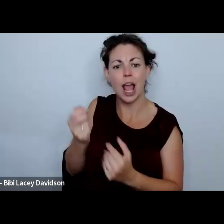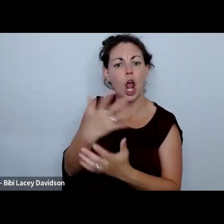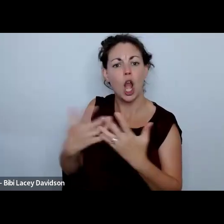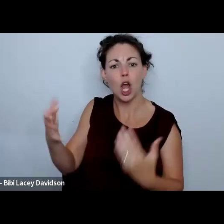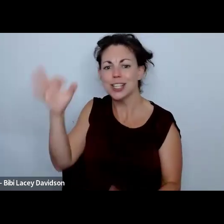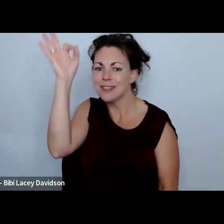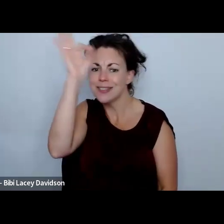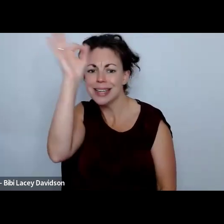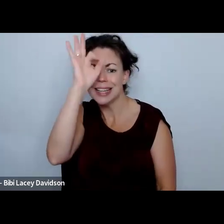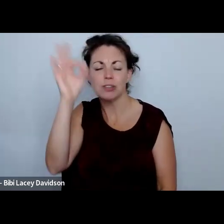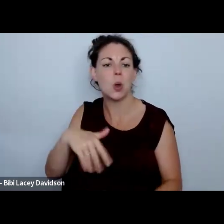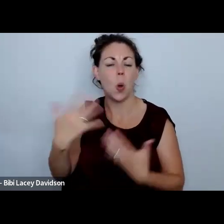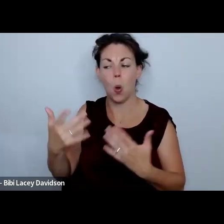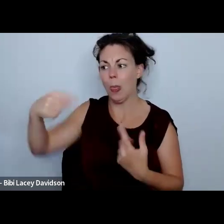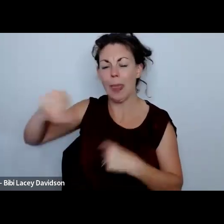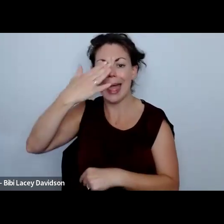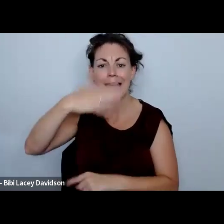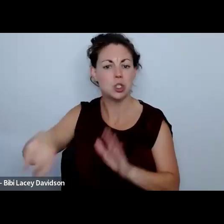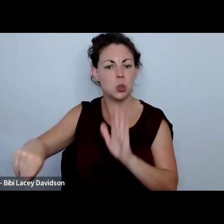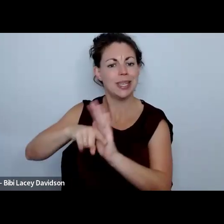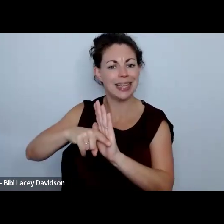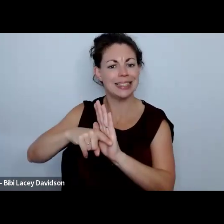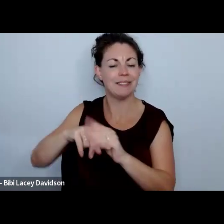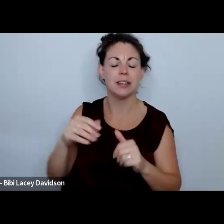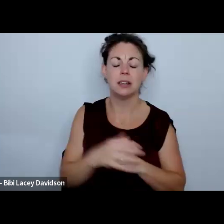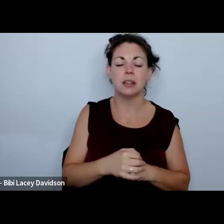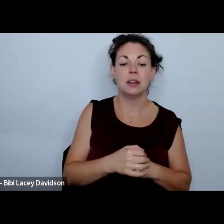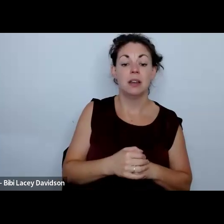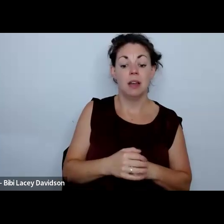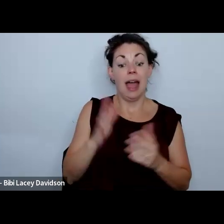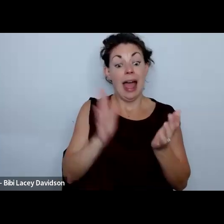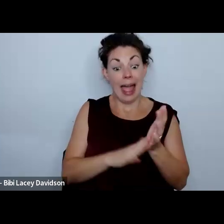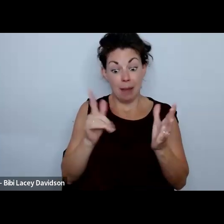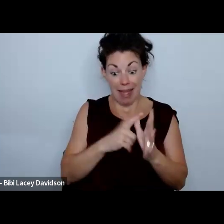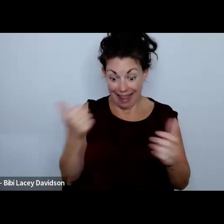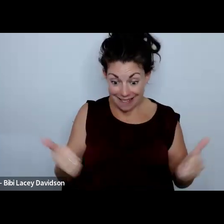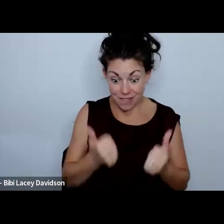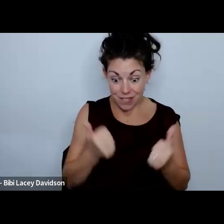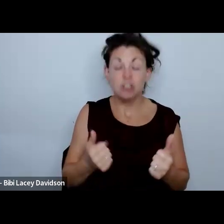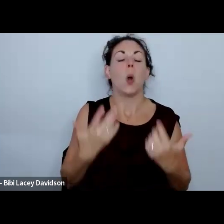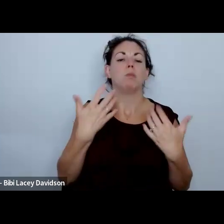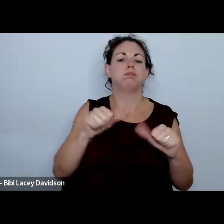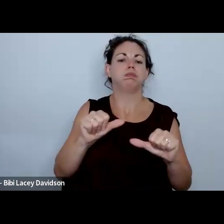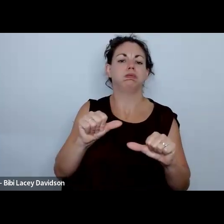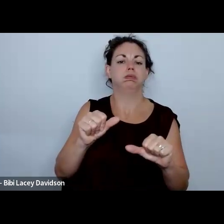with a charitable trust that wanted to fund assistive technology at several third sector care providers.